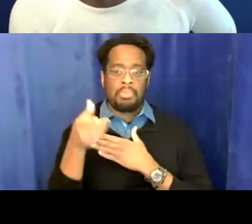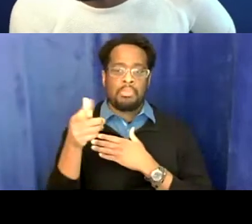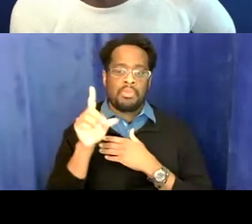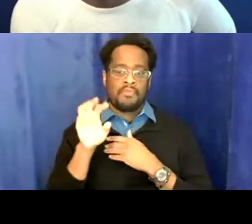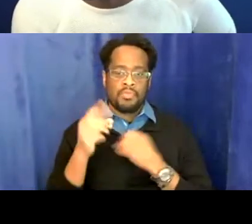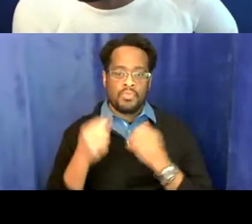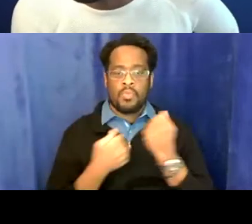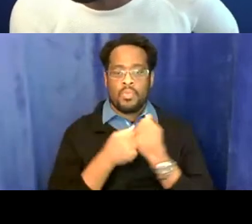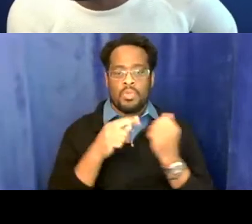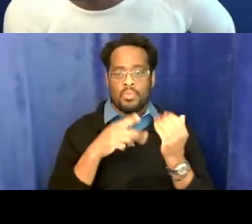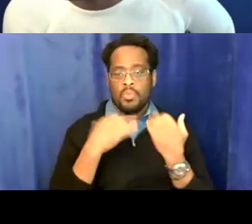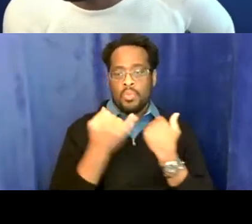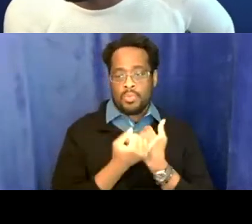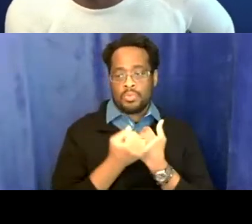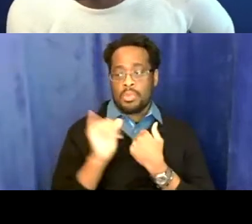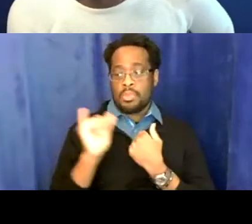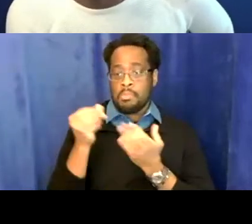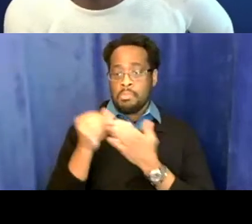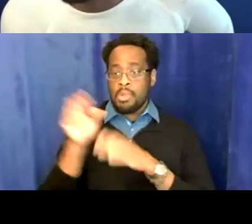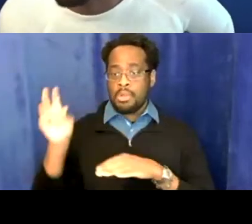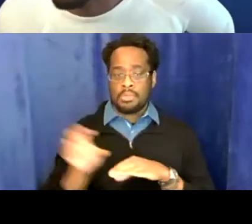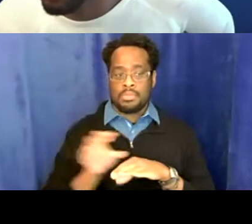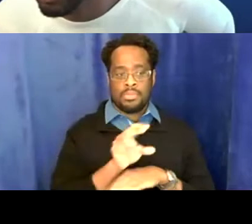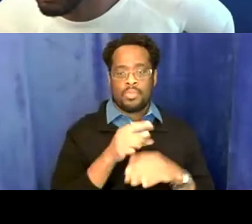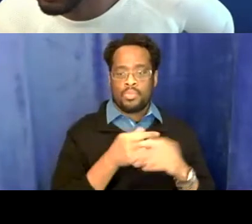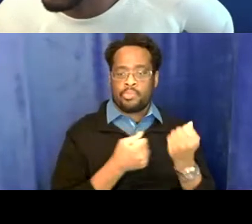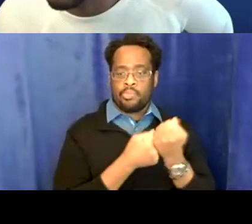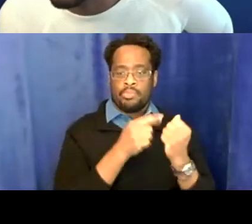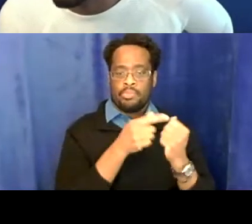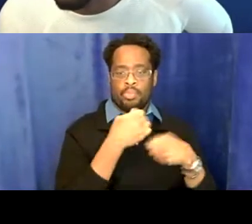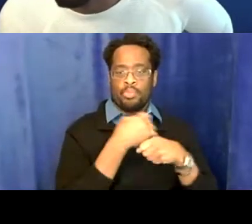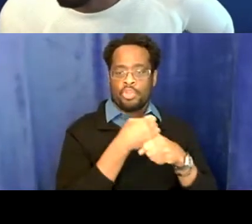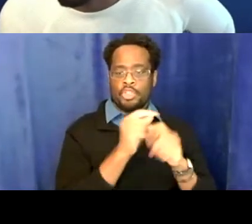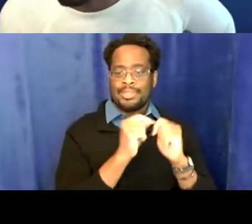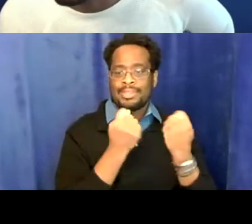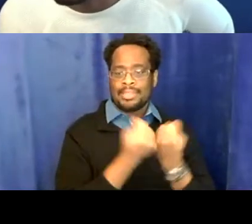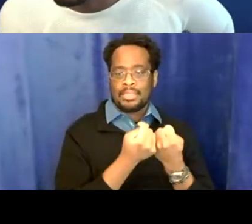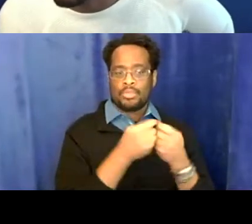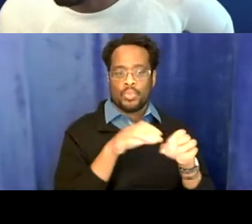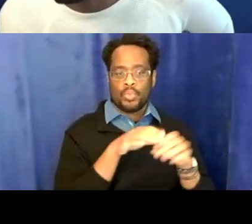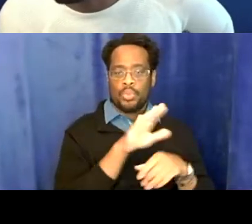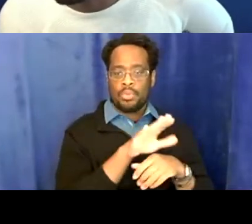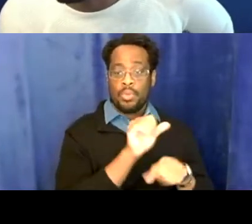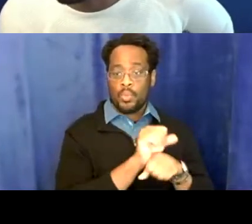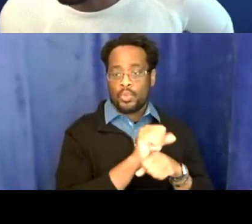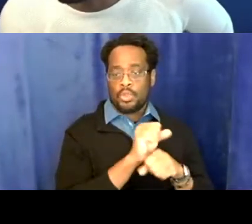your universities, to um support this project by purchasing the dvd. And you can also include that